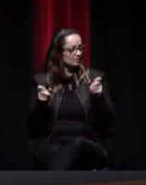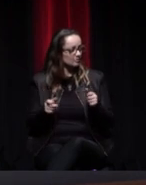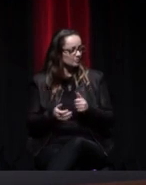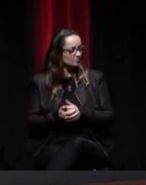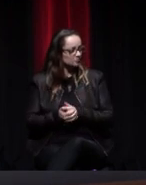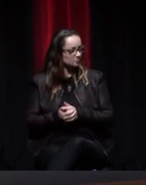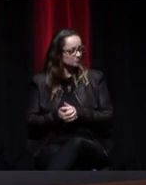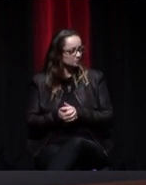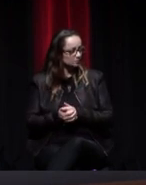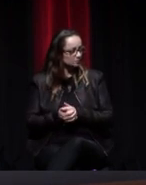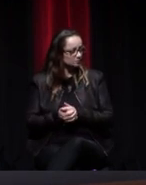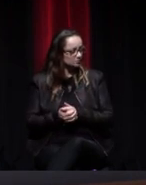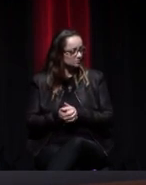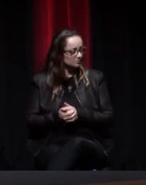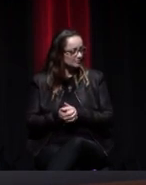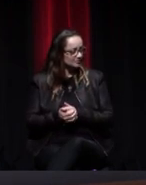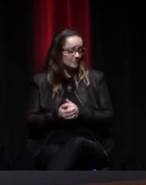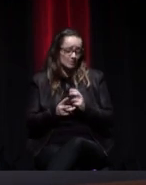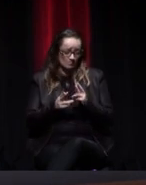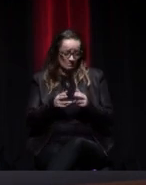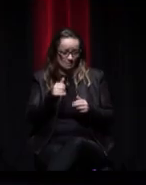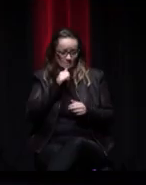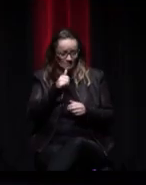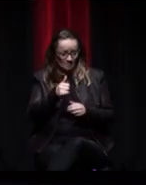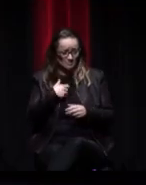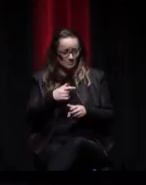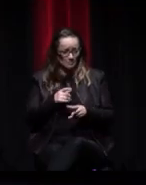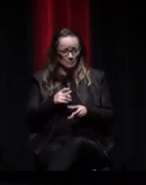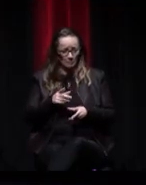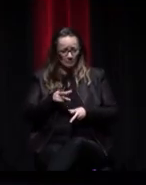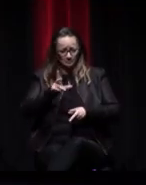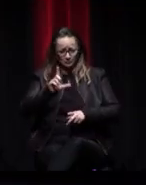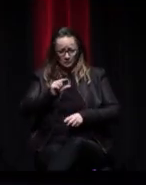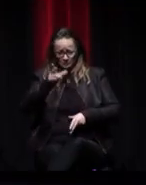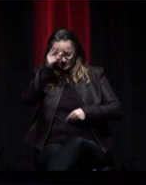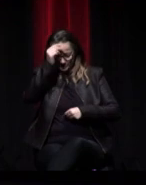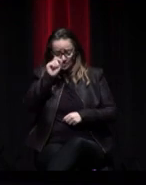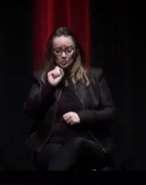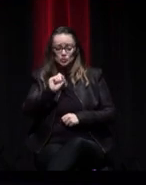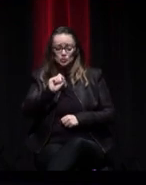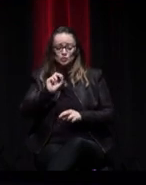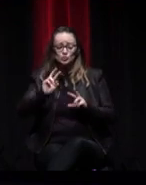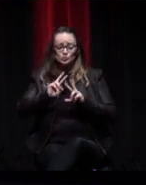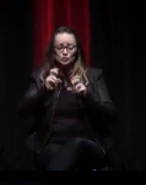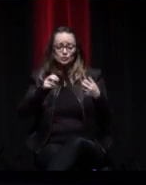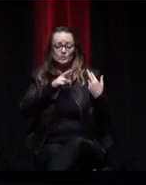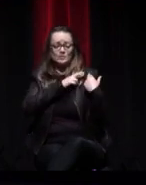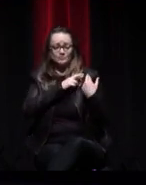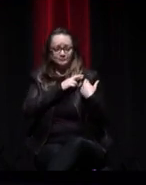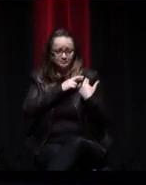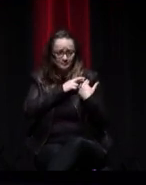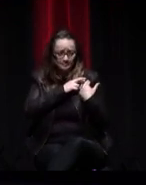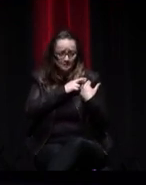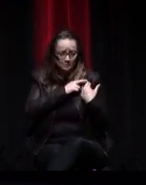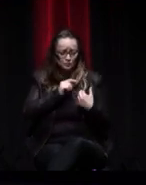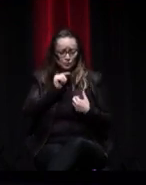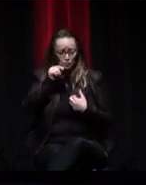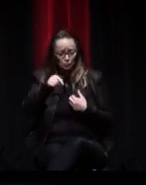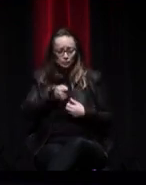performatic incursion, as I said, about the role of journalism